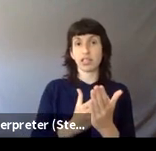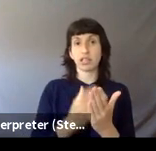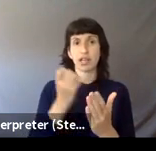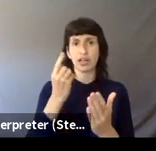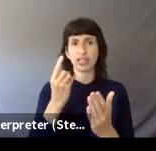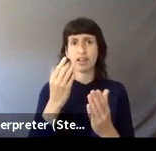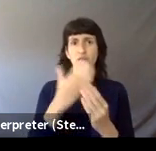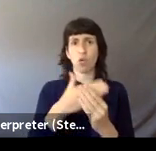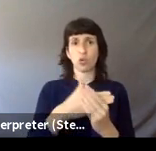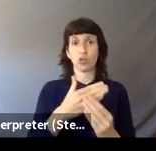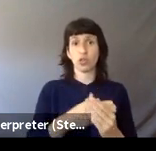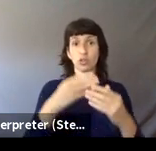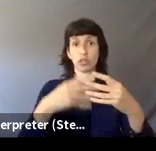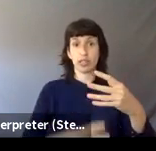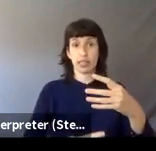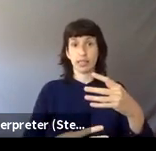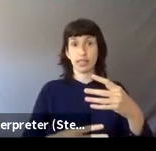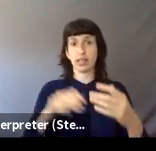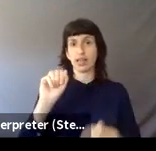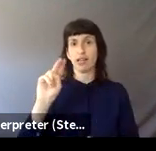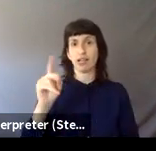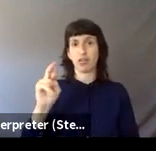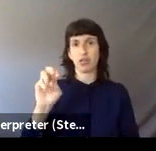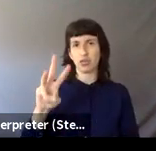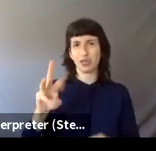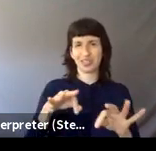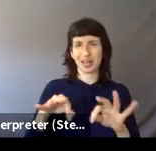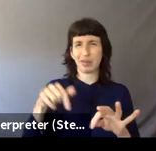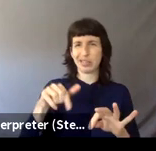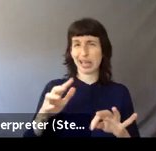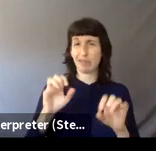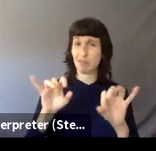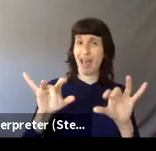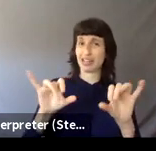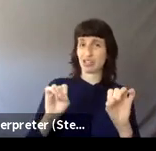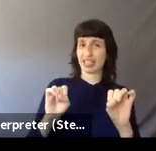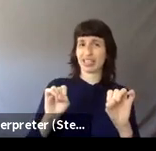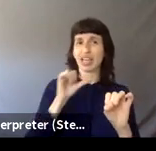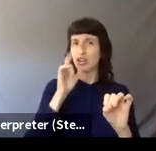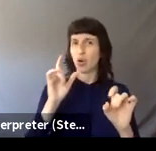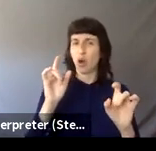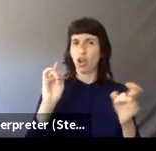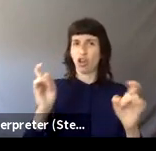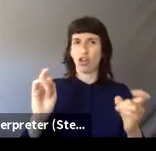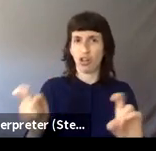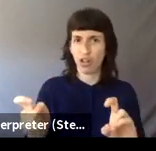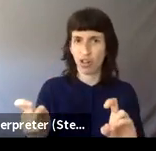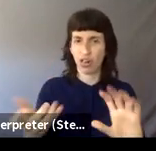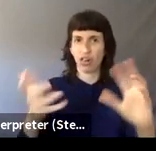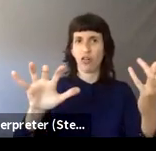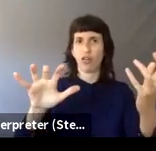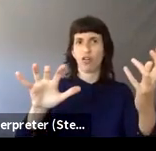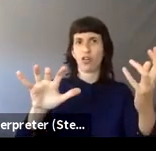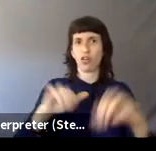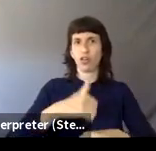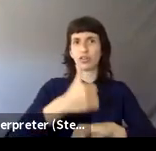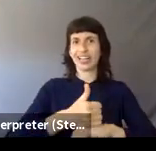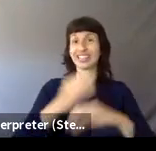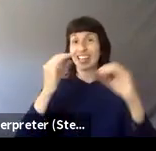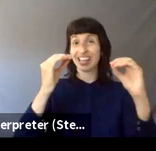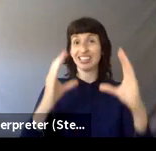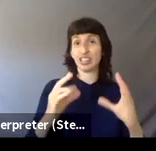Amy: Yep.